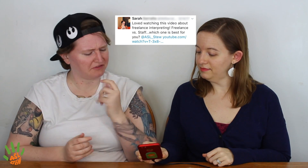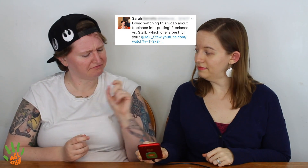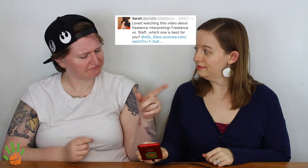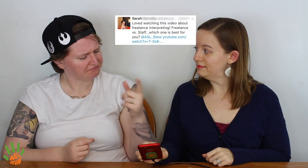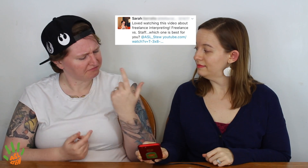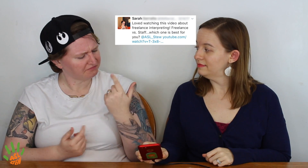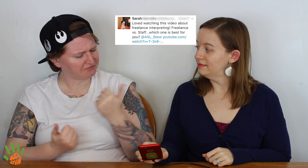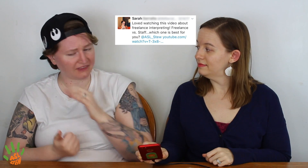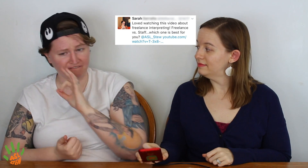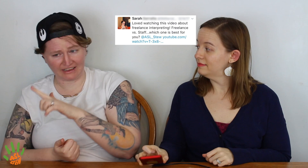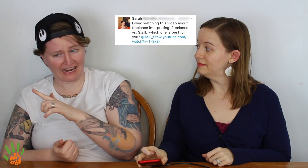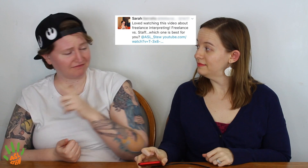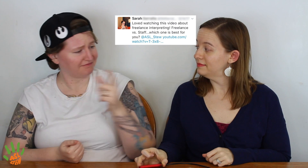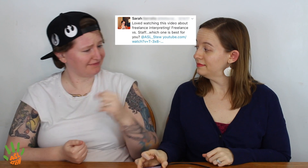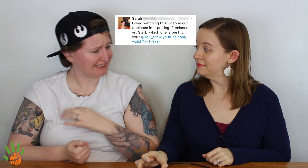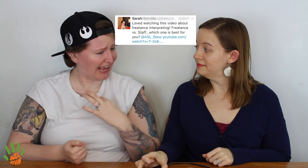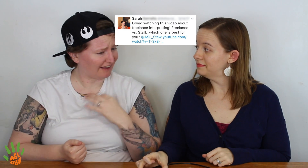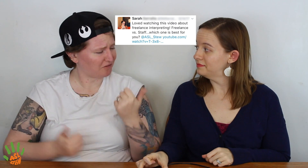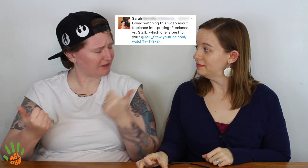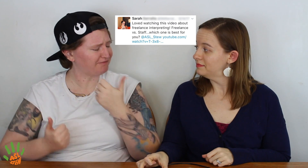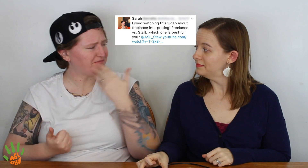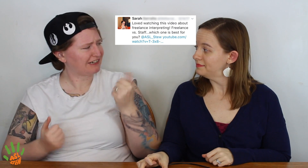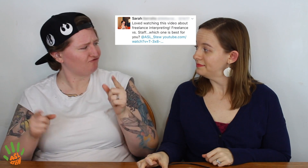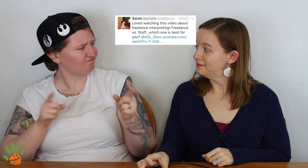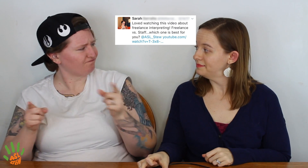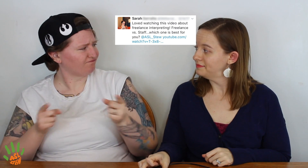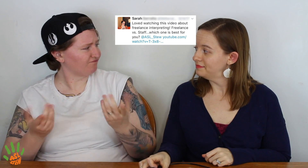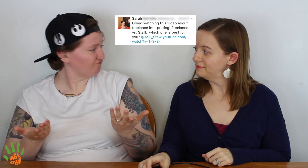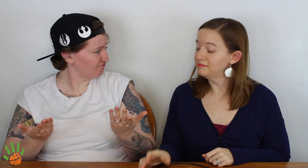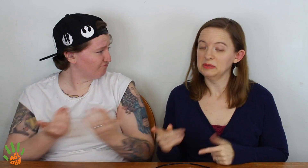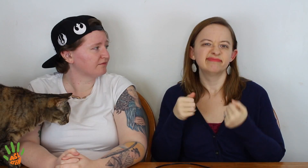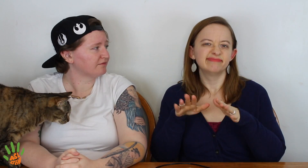I'm curious, out of freelance and staff, which do you think is better?"